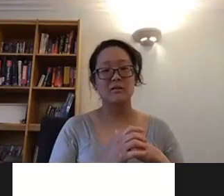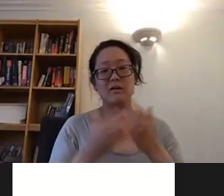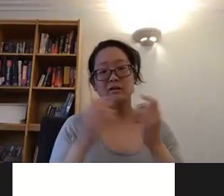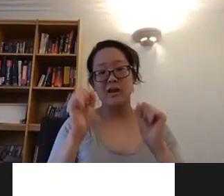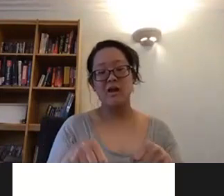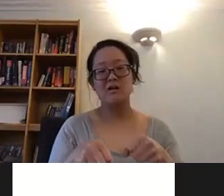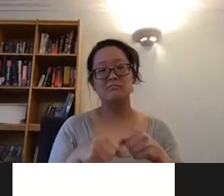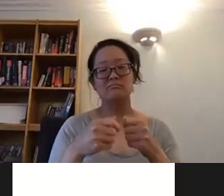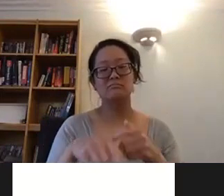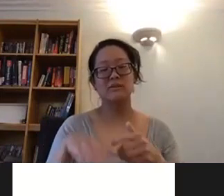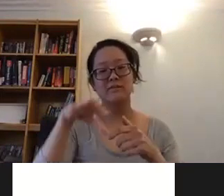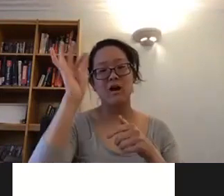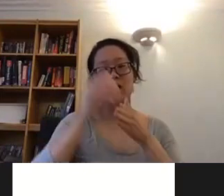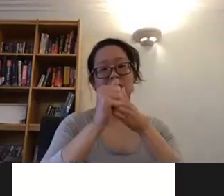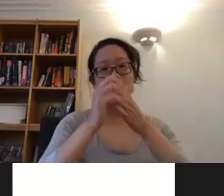In different cities.